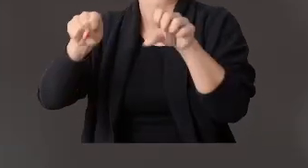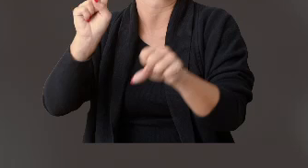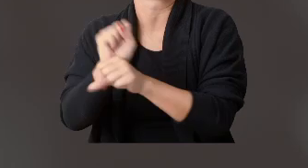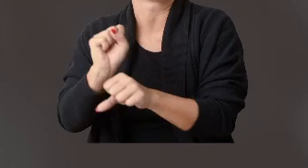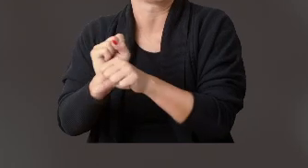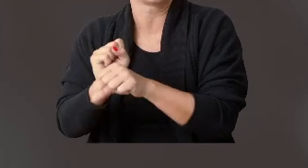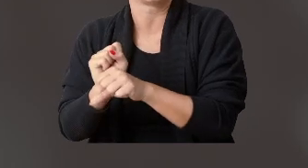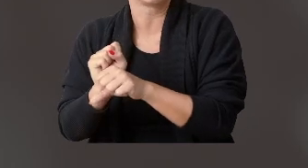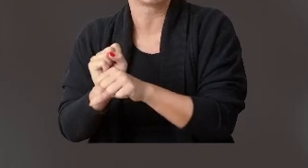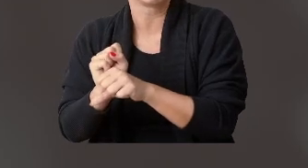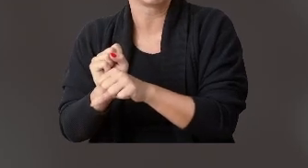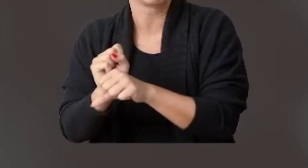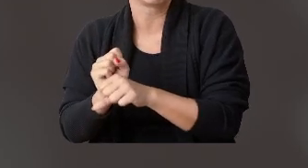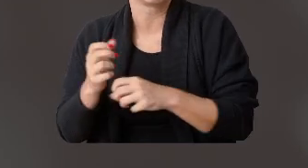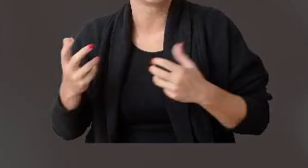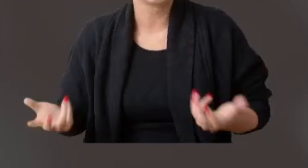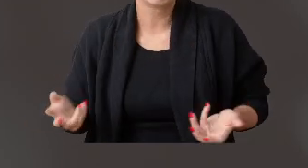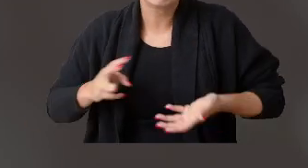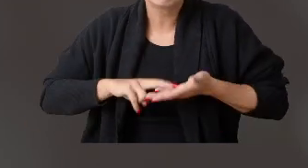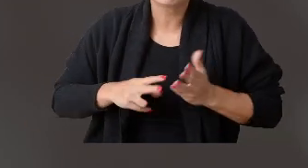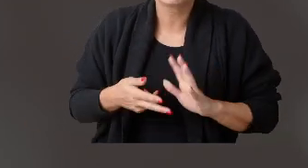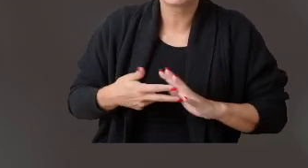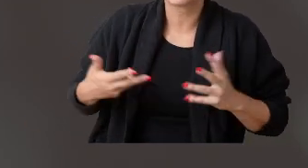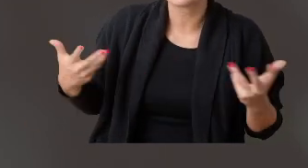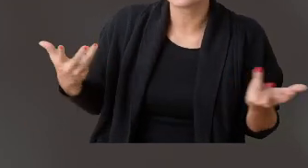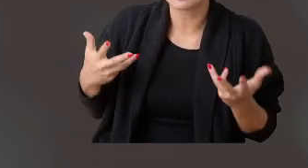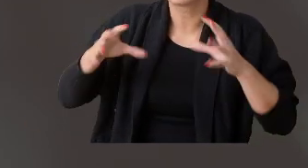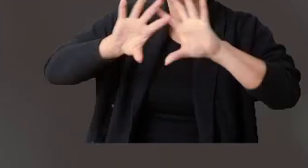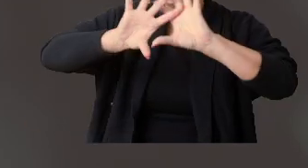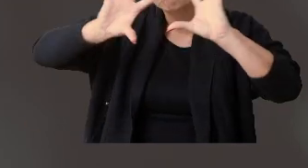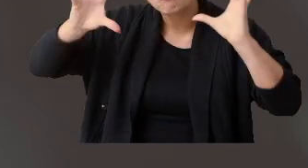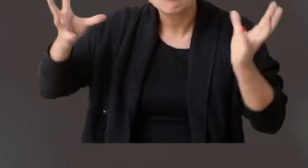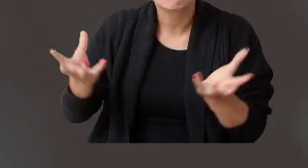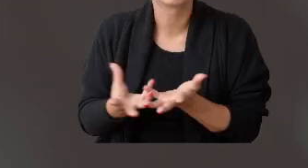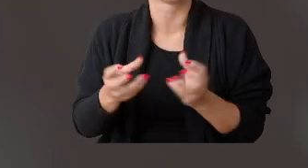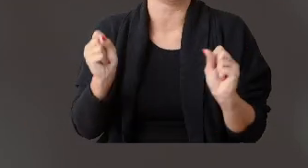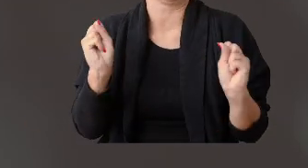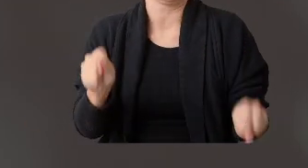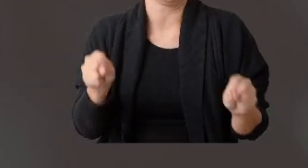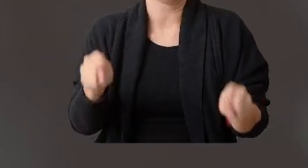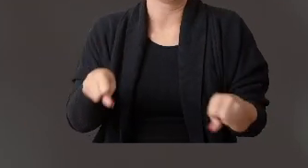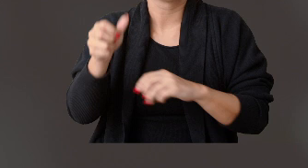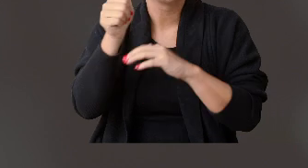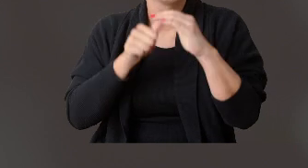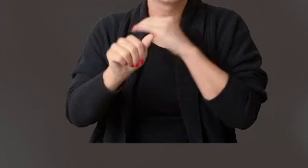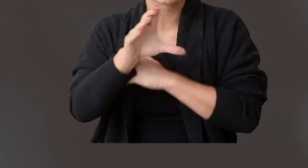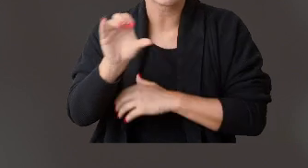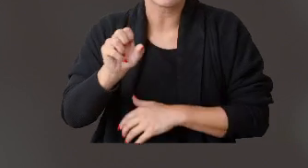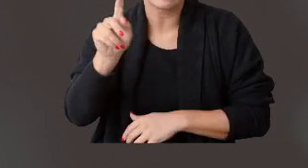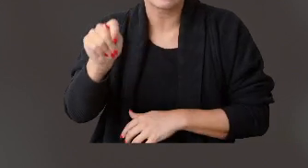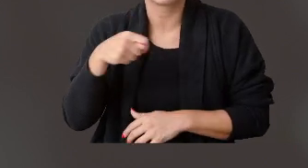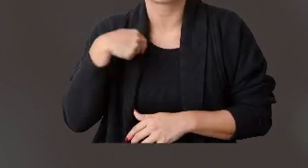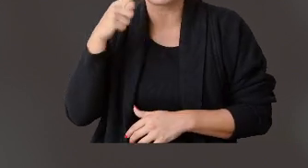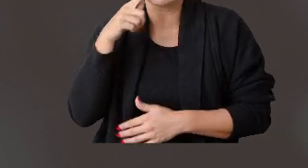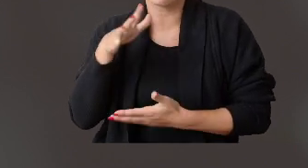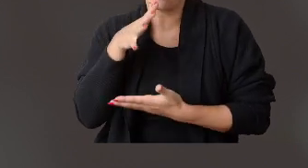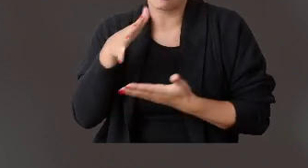Bottom line is, there is a wealth of capability within Copilot that I think is going to power us